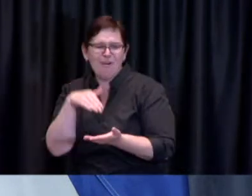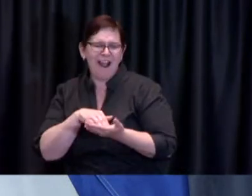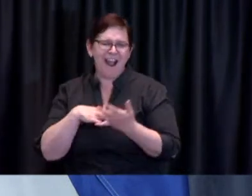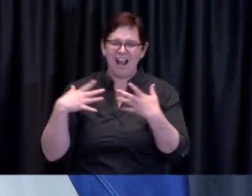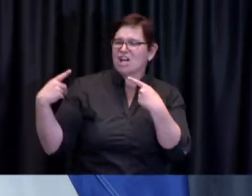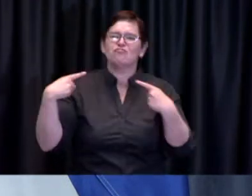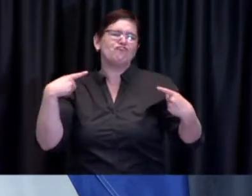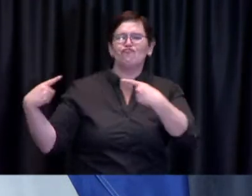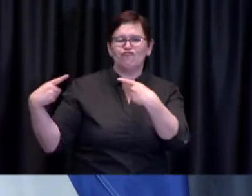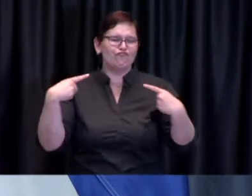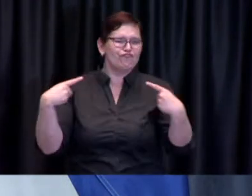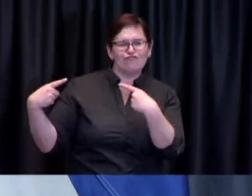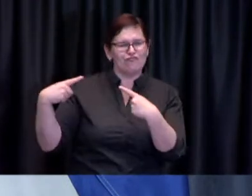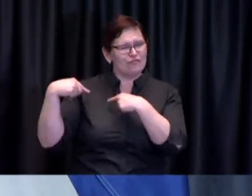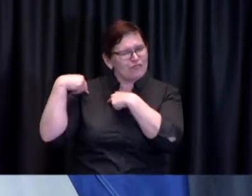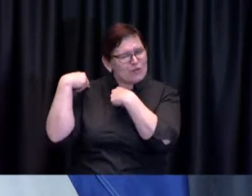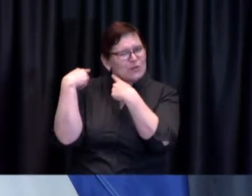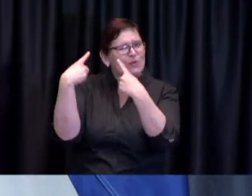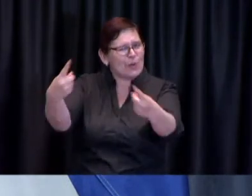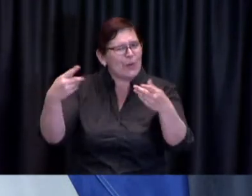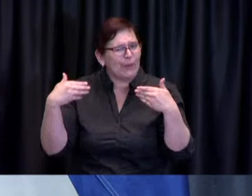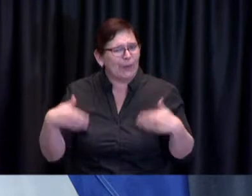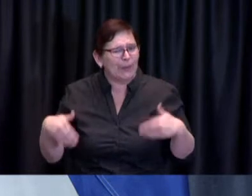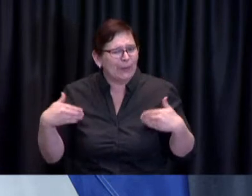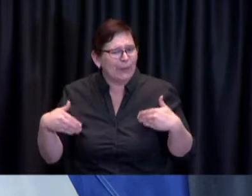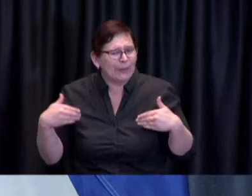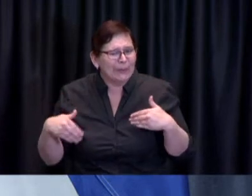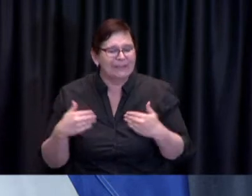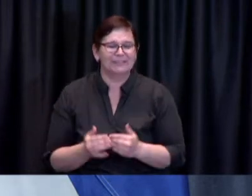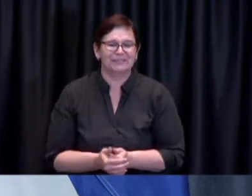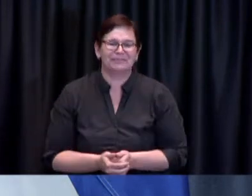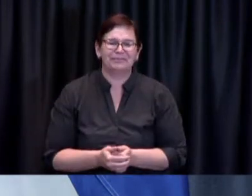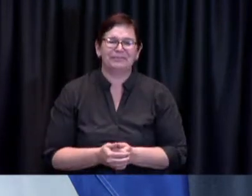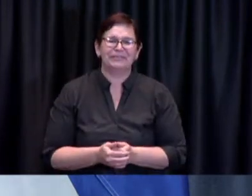from years gone by and there were two series where they took us out four nothing the last two and